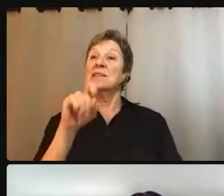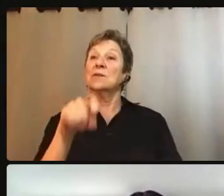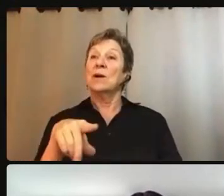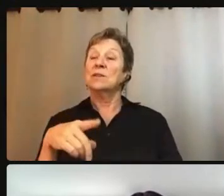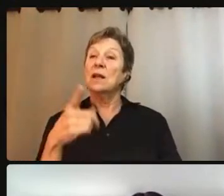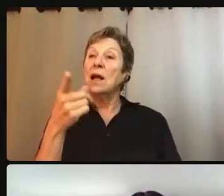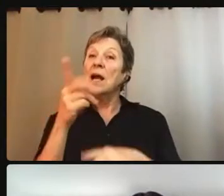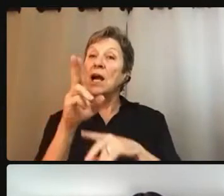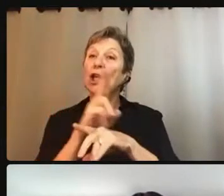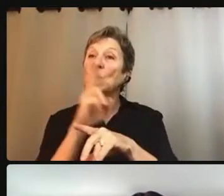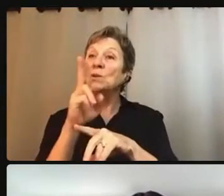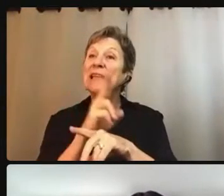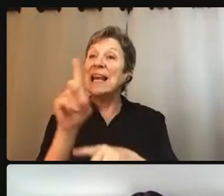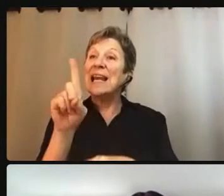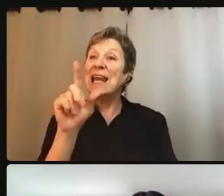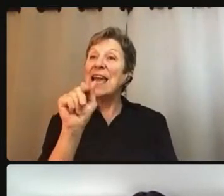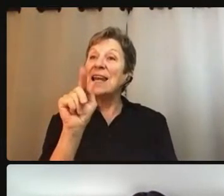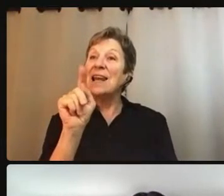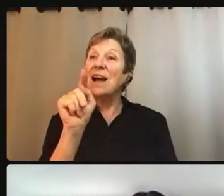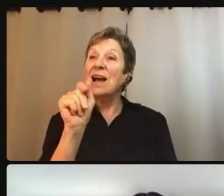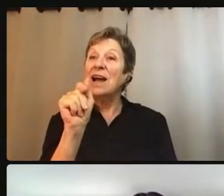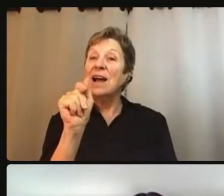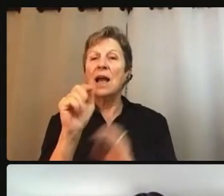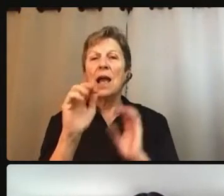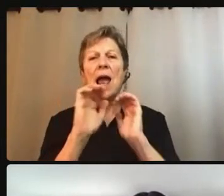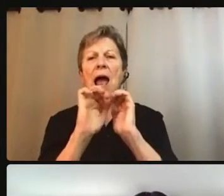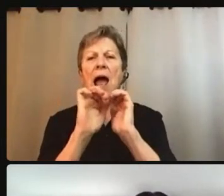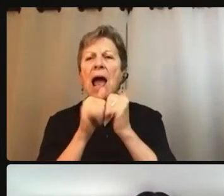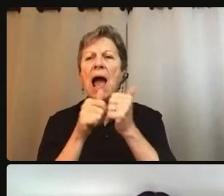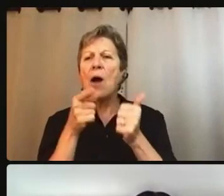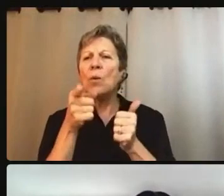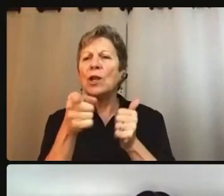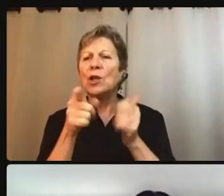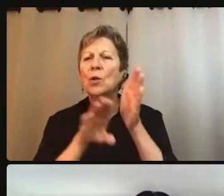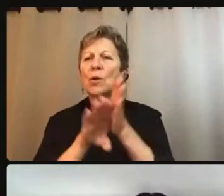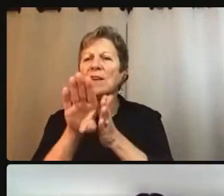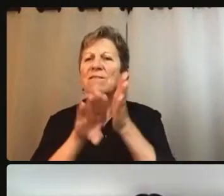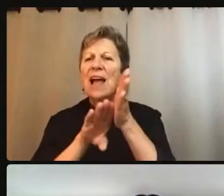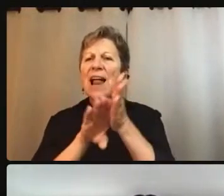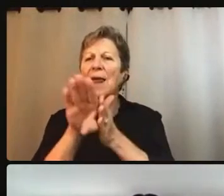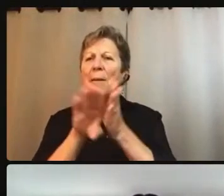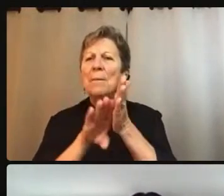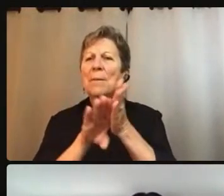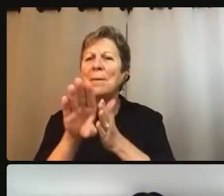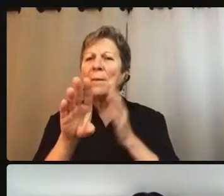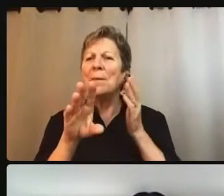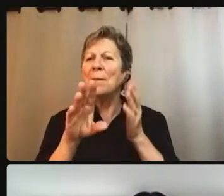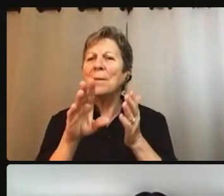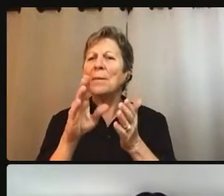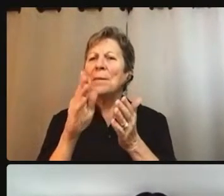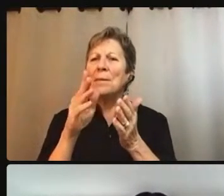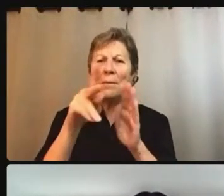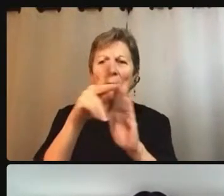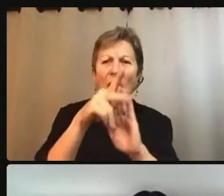DAYS. IT IS OK.